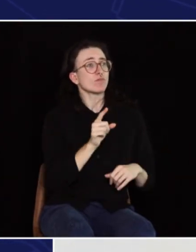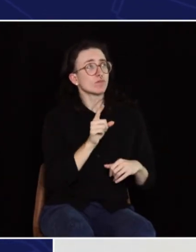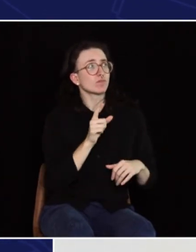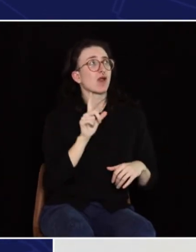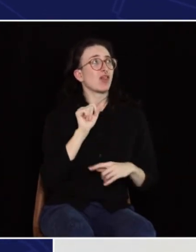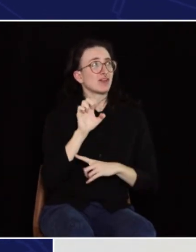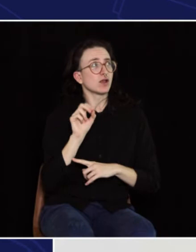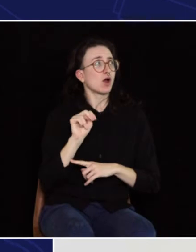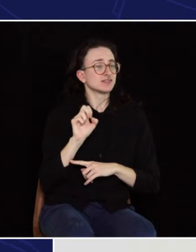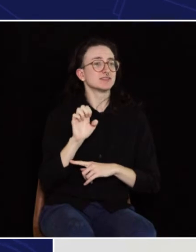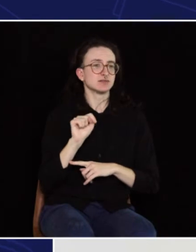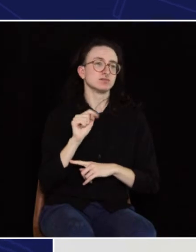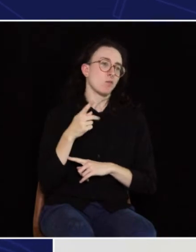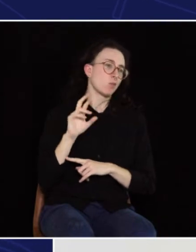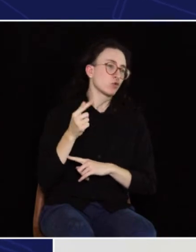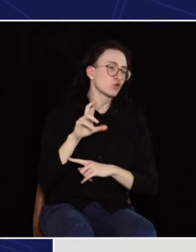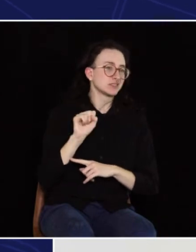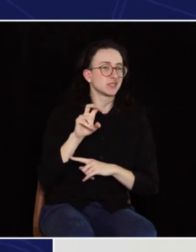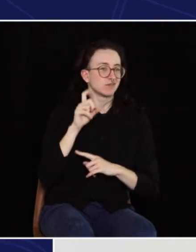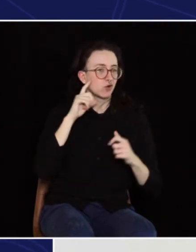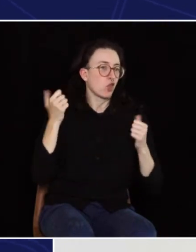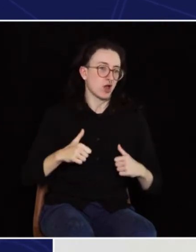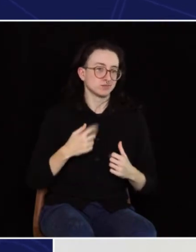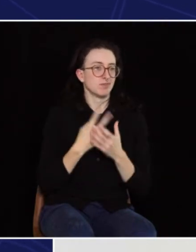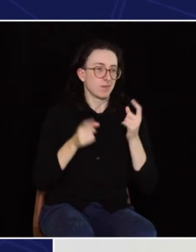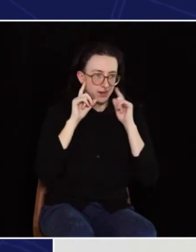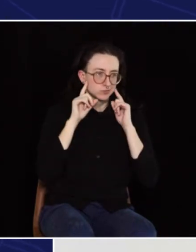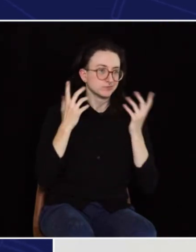late-onset progressive hearing loss. Bilateral.